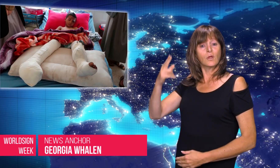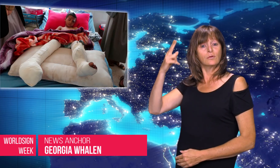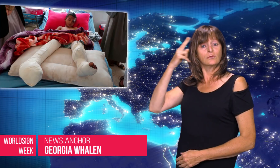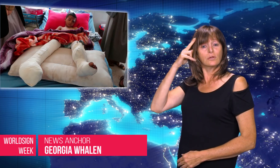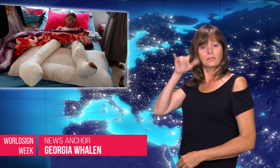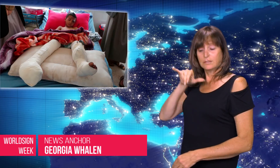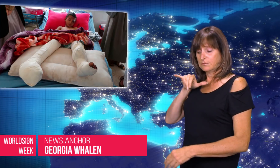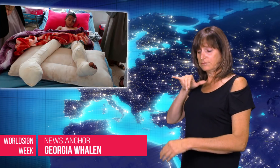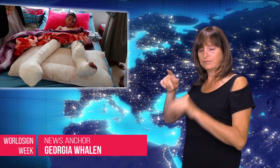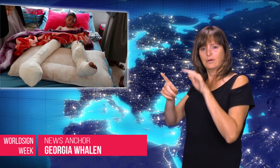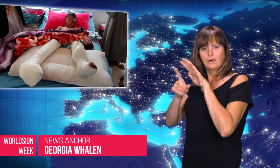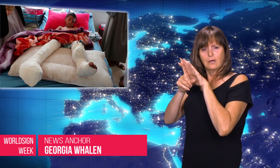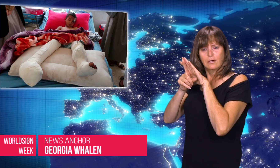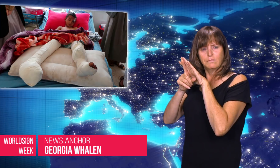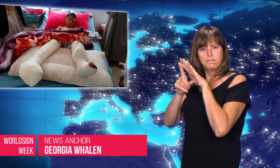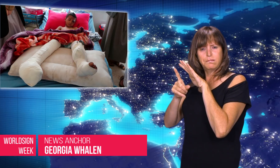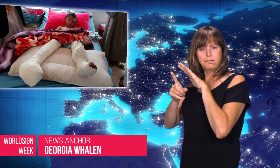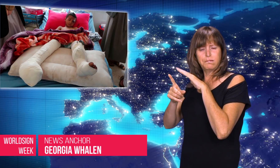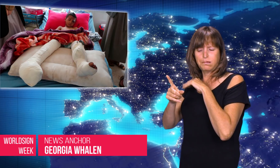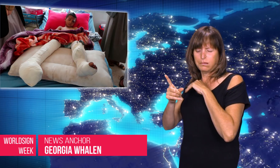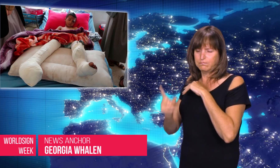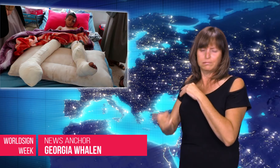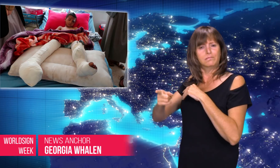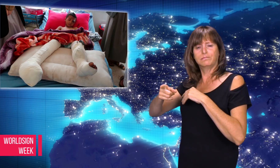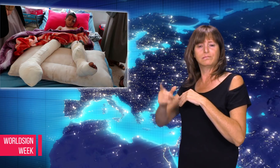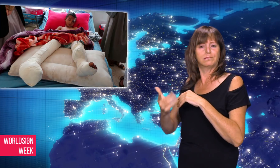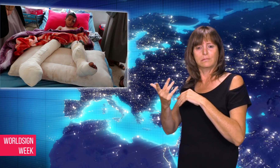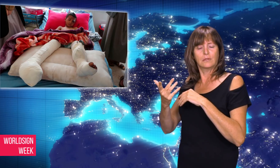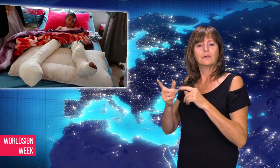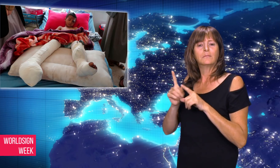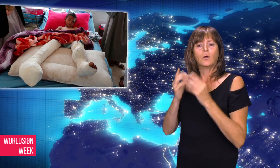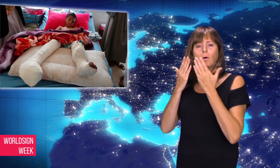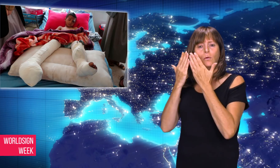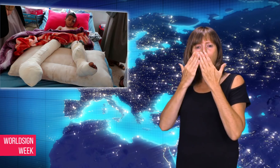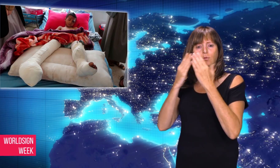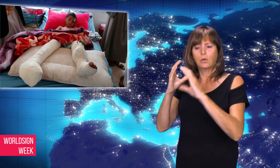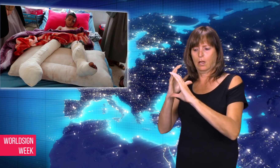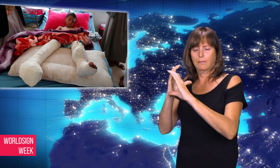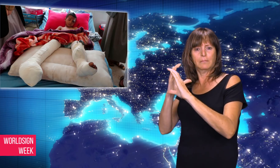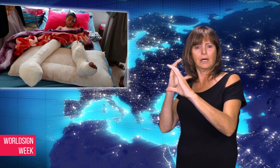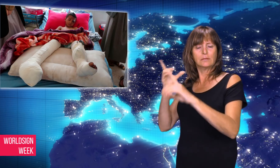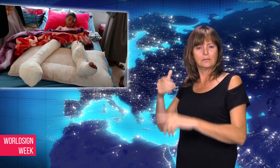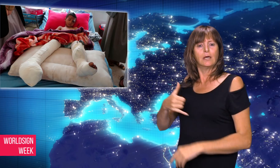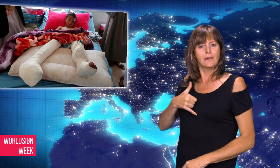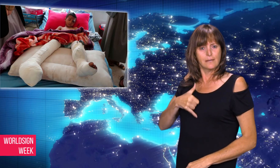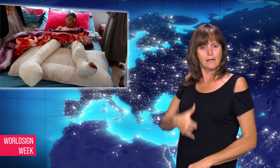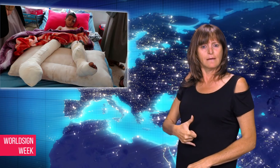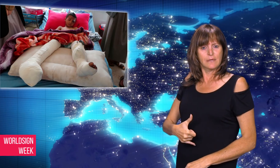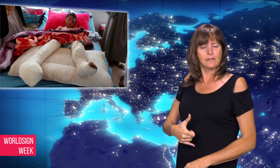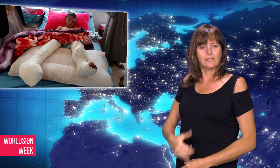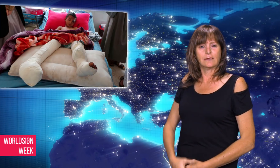Georgia: Saudi Airstrike hits School Bus in Yemen